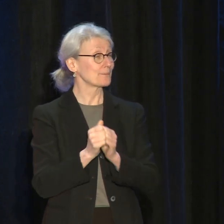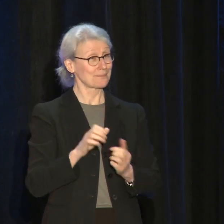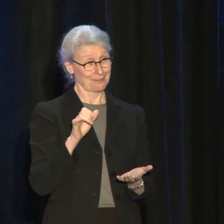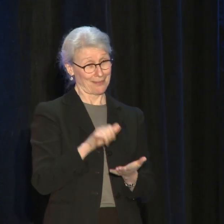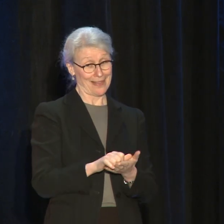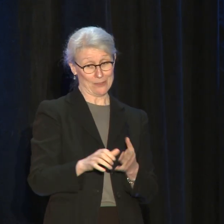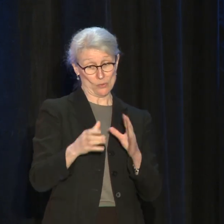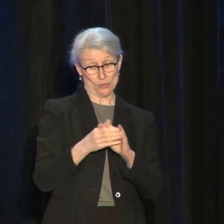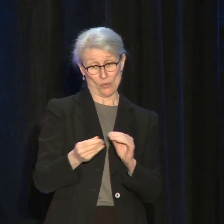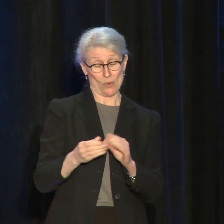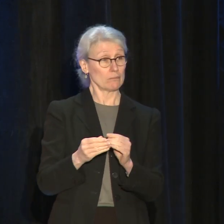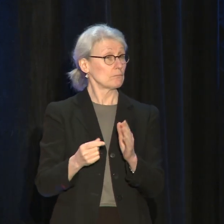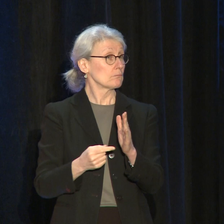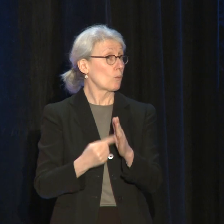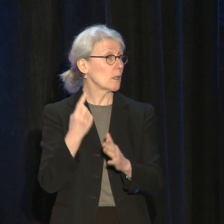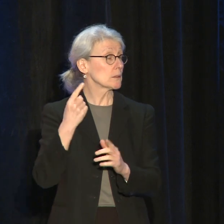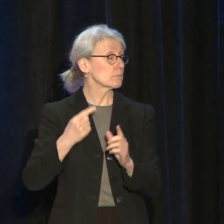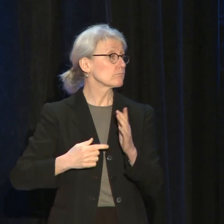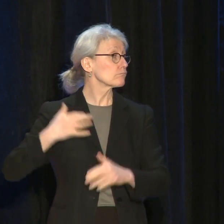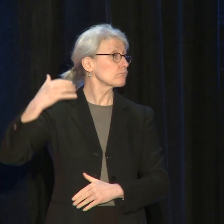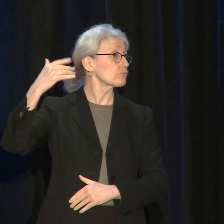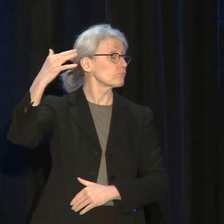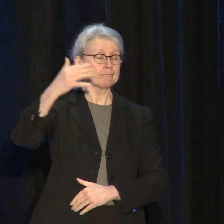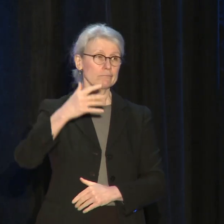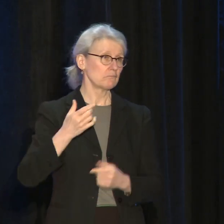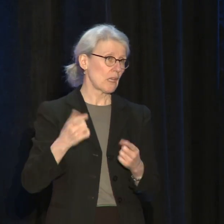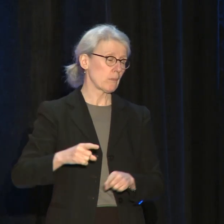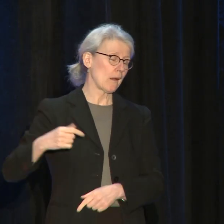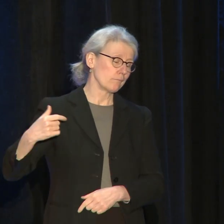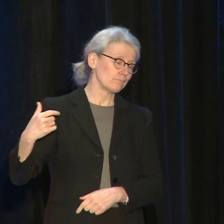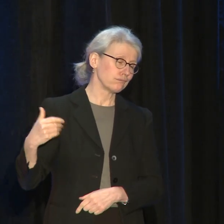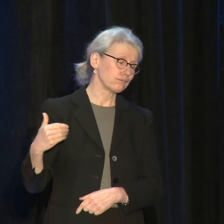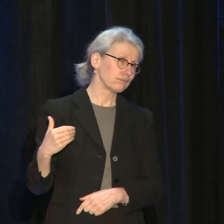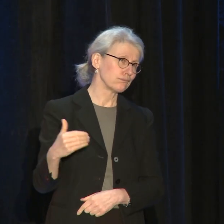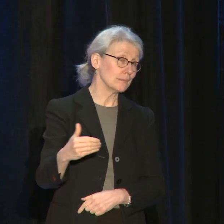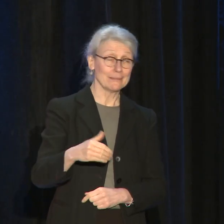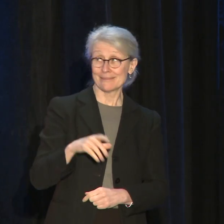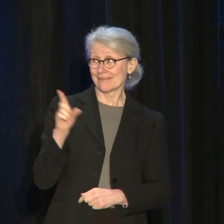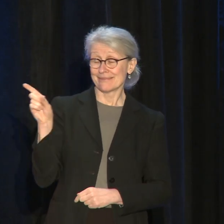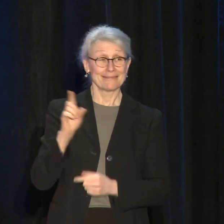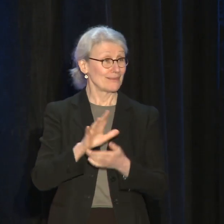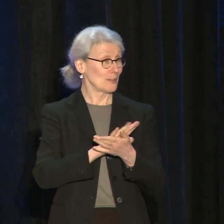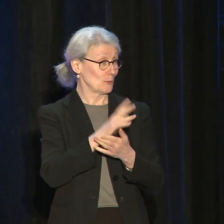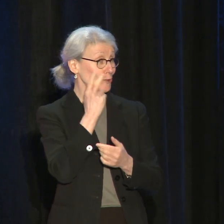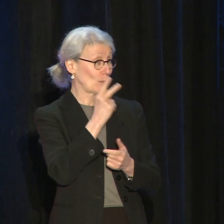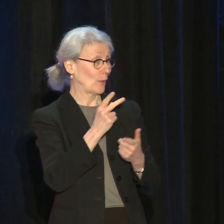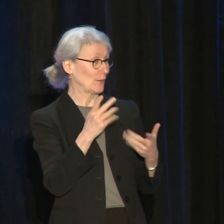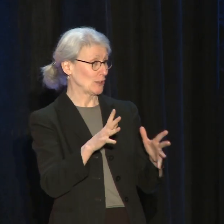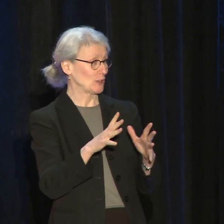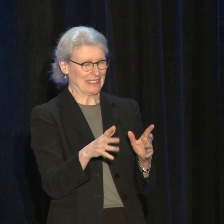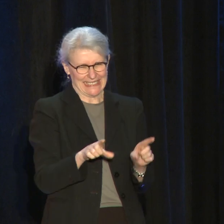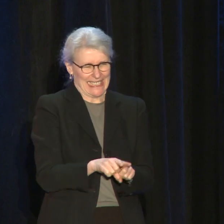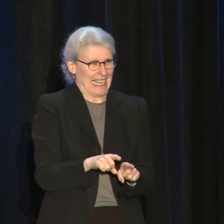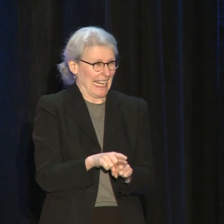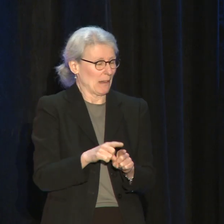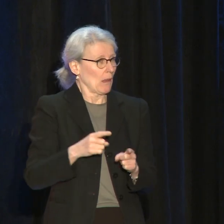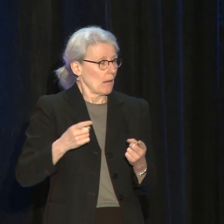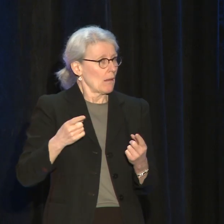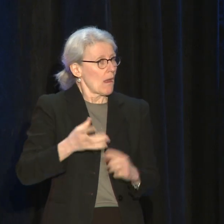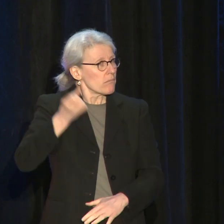many people's stories, including the stories you heard in the documentary film, reflects some basic